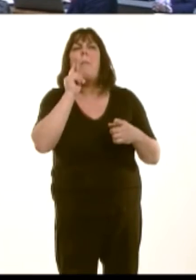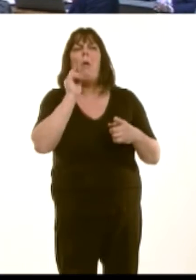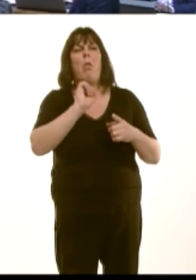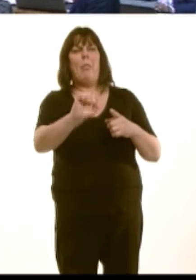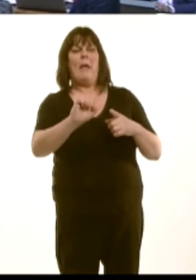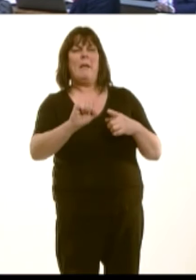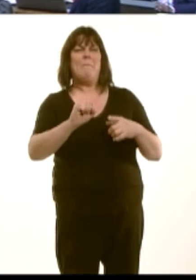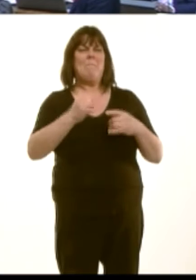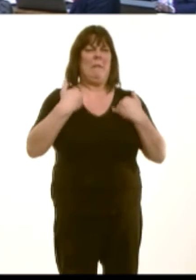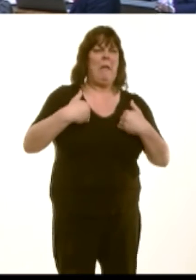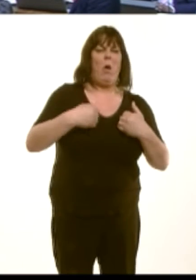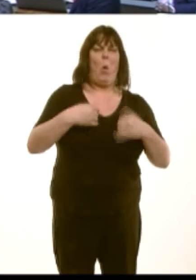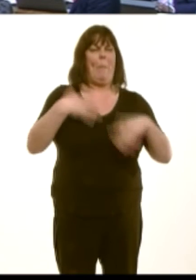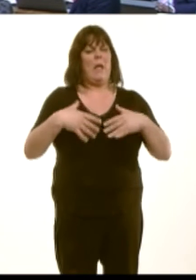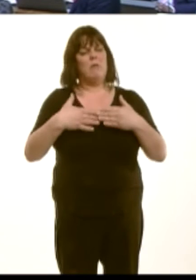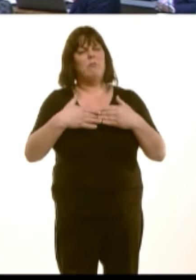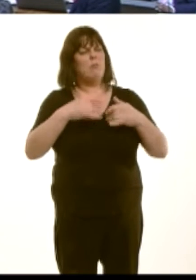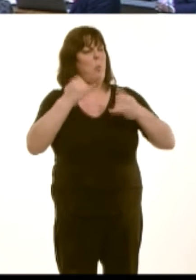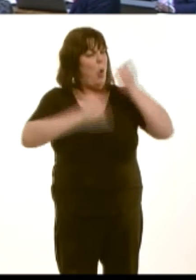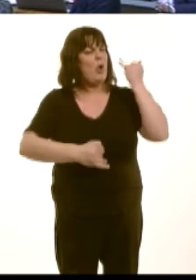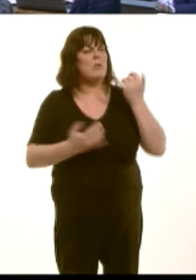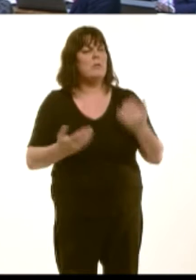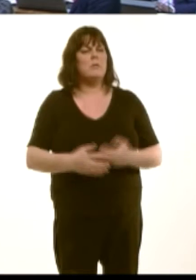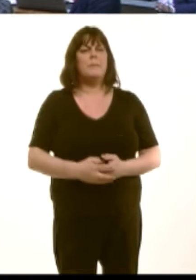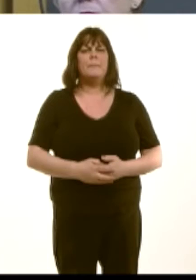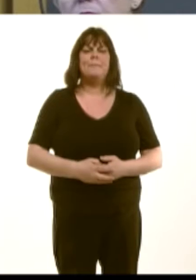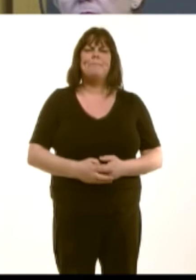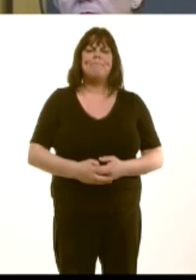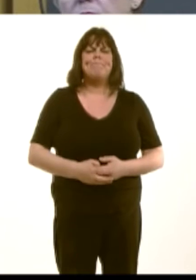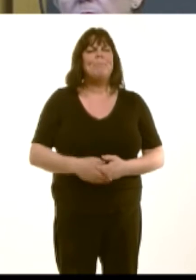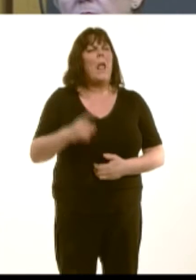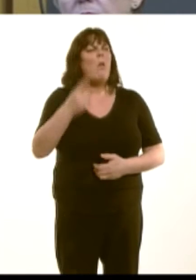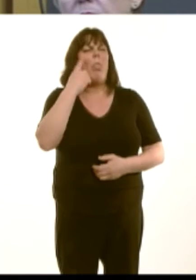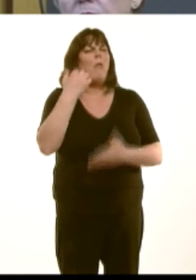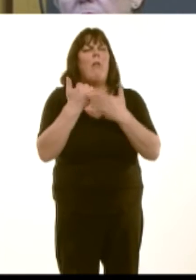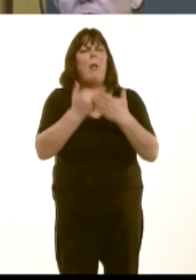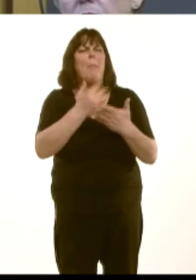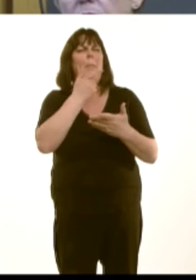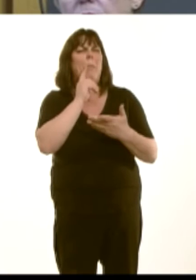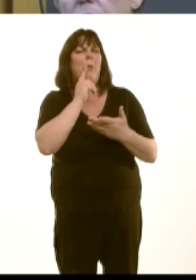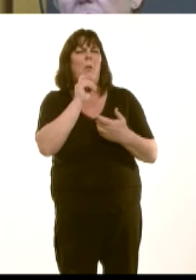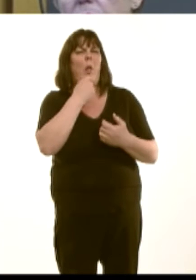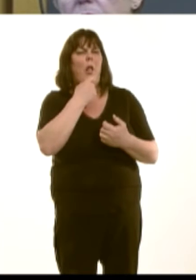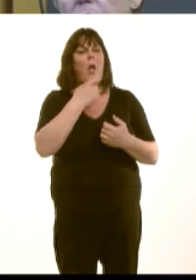Leanne Wood: I doubt that will offer much comfort to people, First Minister. Iíd like to tell you about a case of mine.